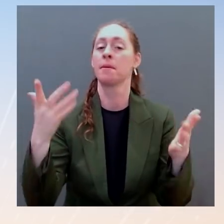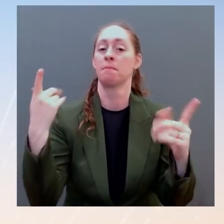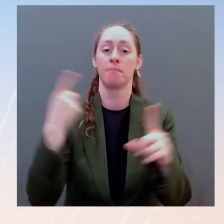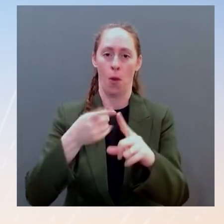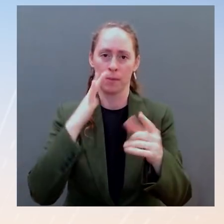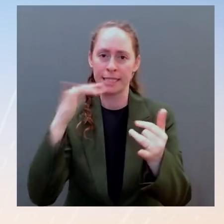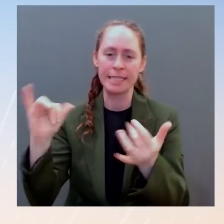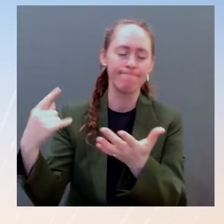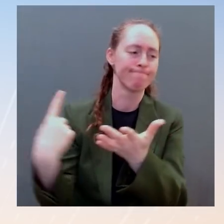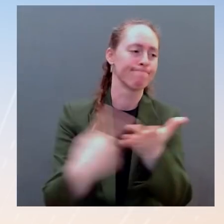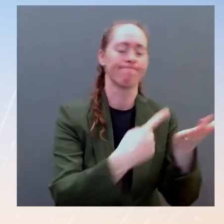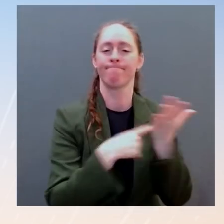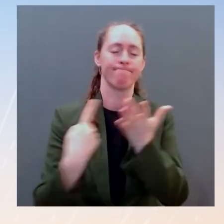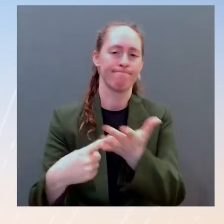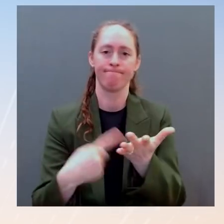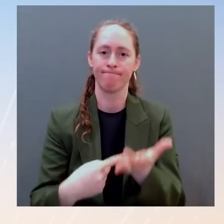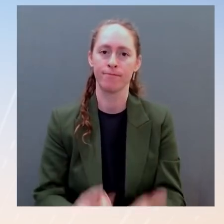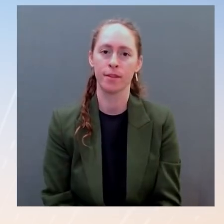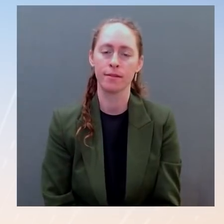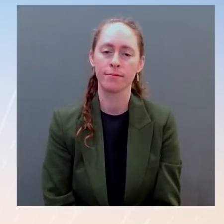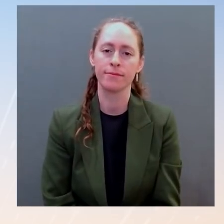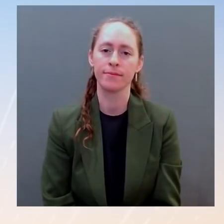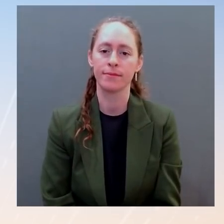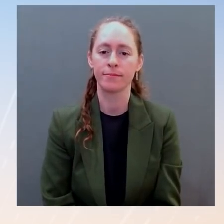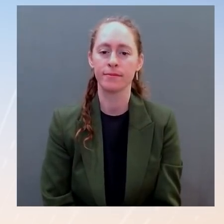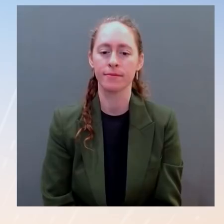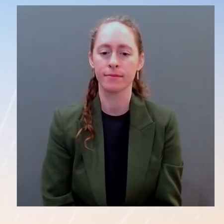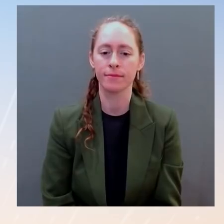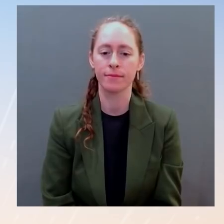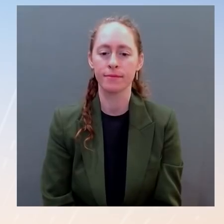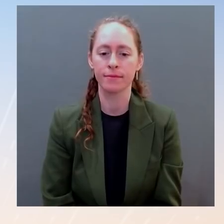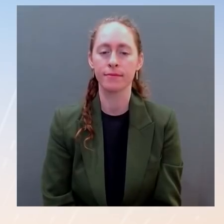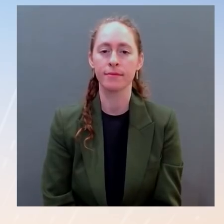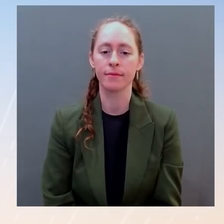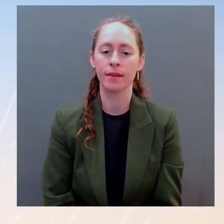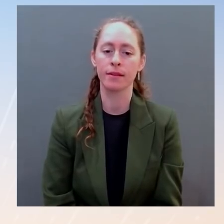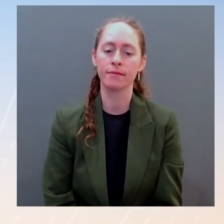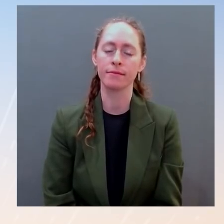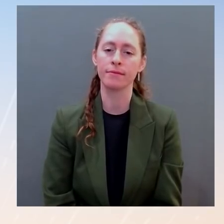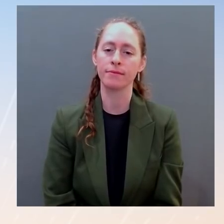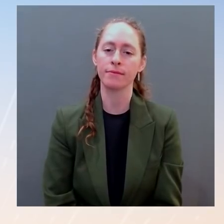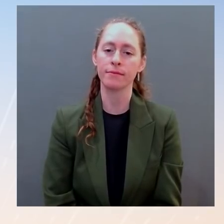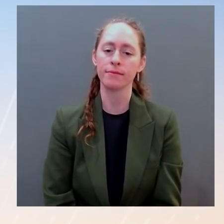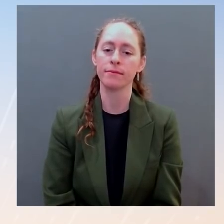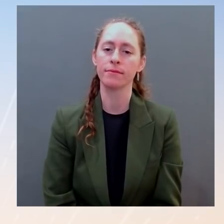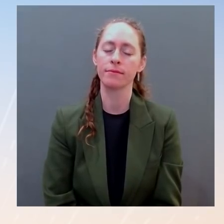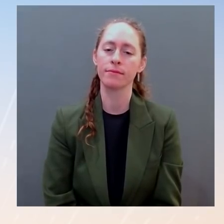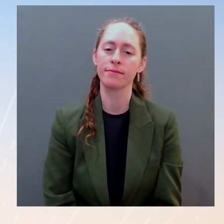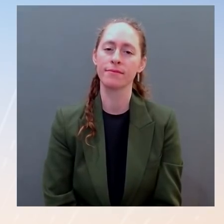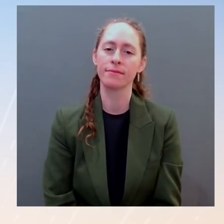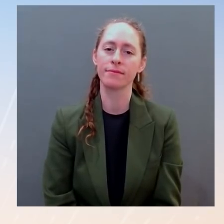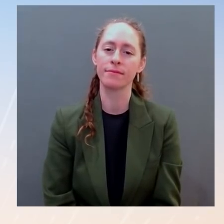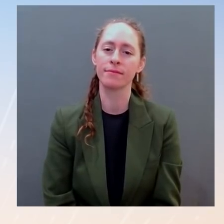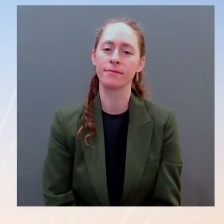has commented on the death of Bishop Evans, the 22-year-old National Guard Specialist who drowned trying to save two migrants.